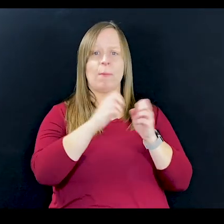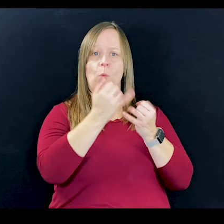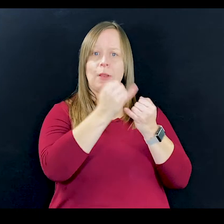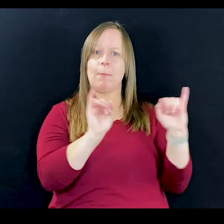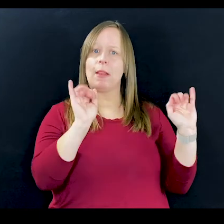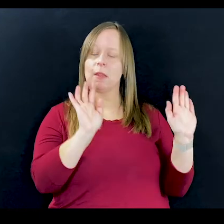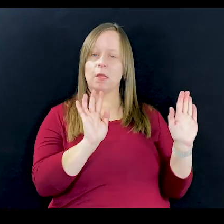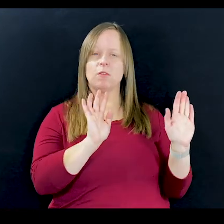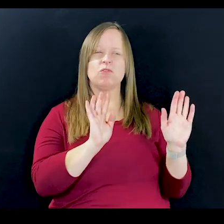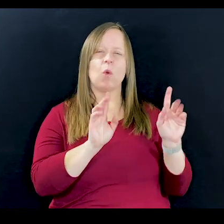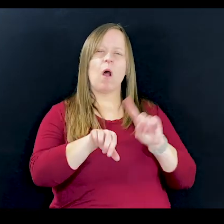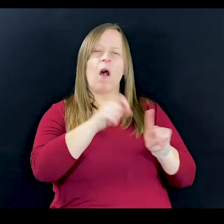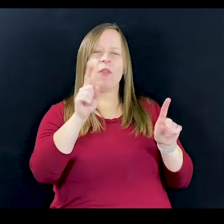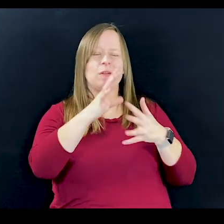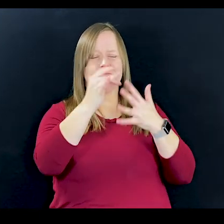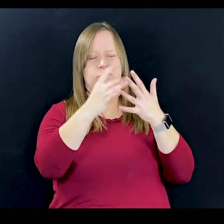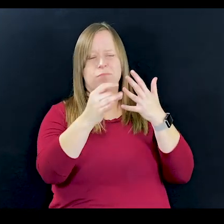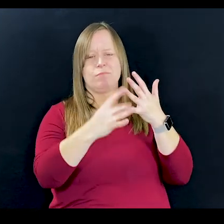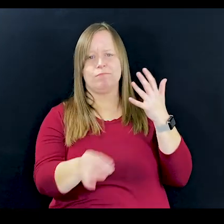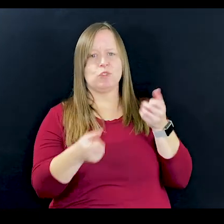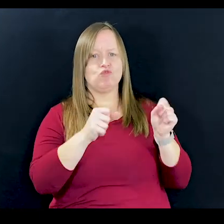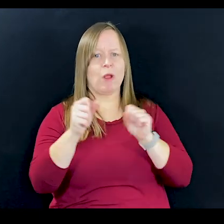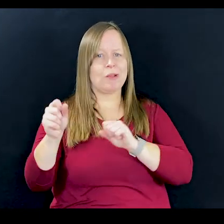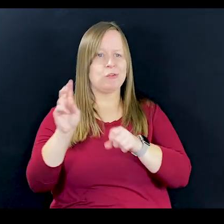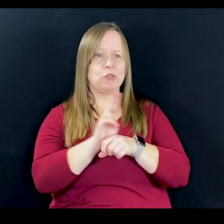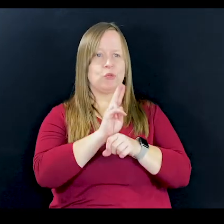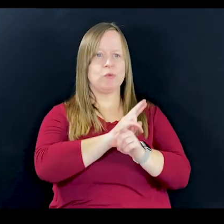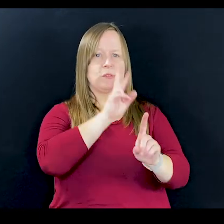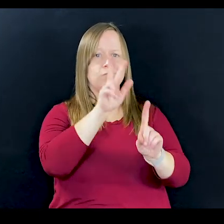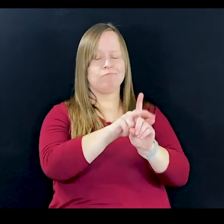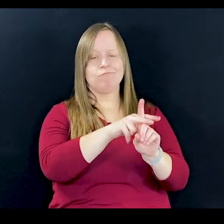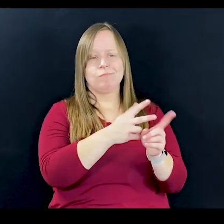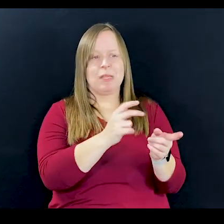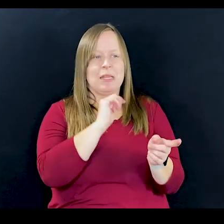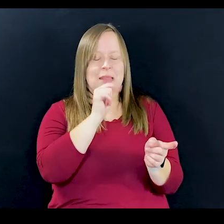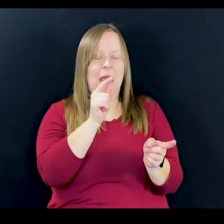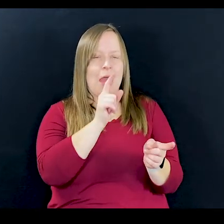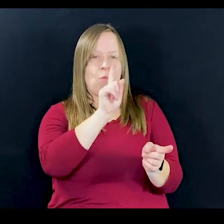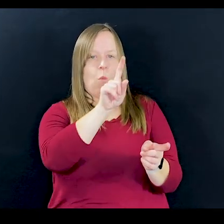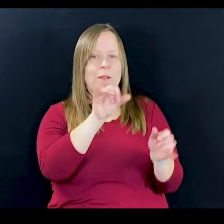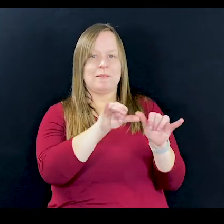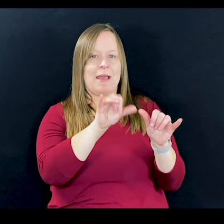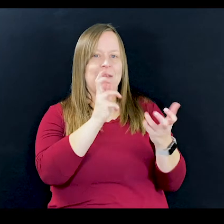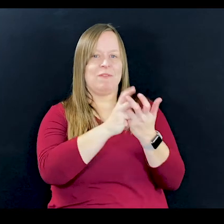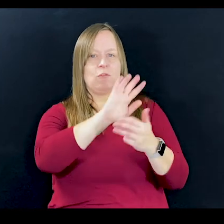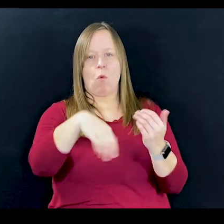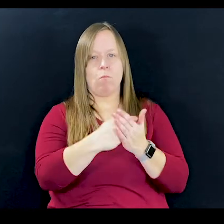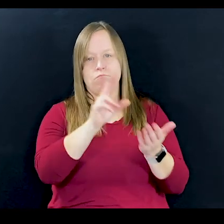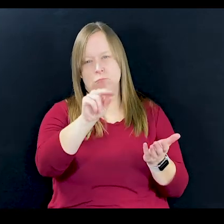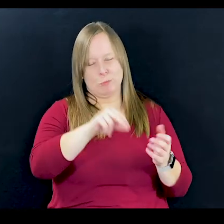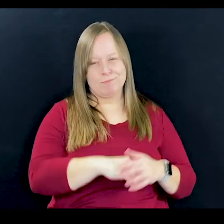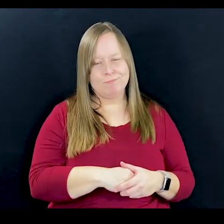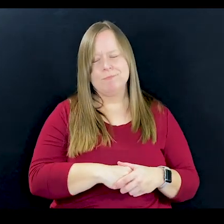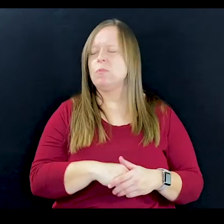independently. There are a number of strategies that can be used and it's certainly not one-size-fits-all.